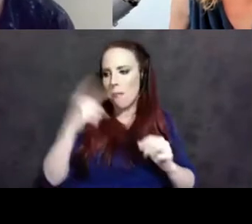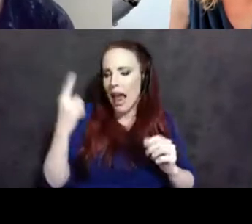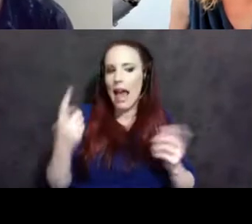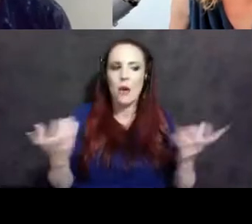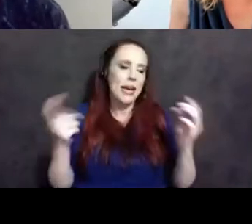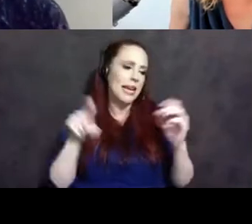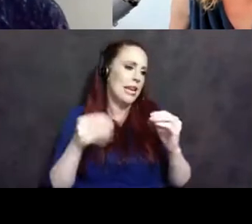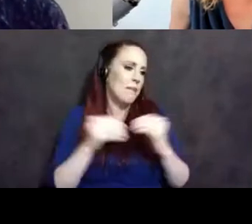people in leadership.